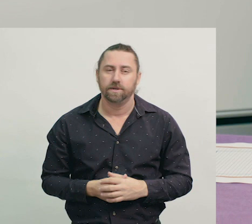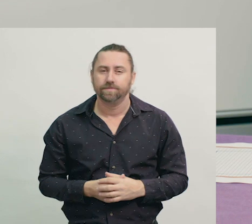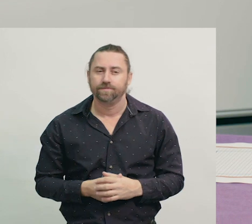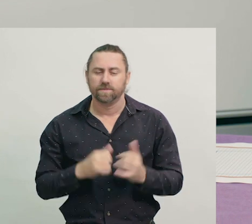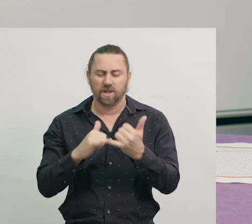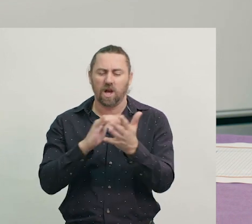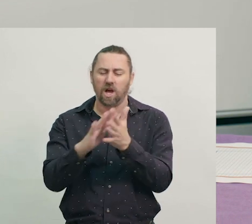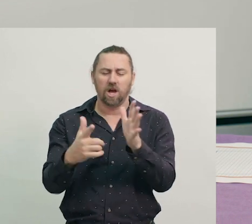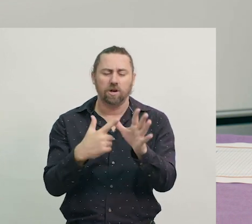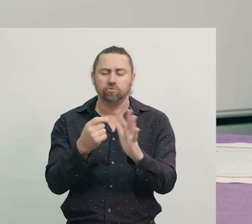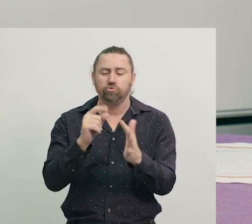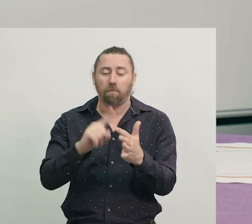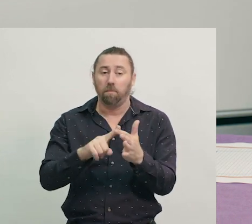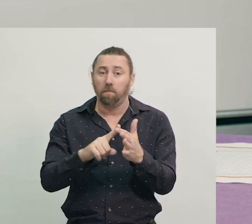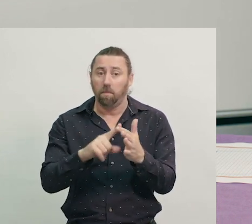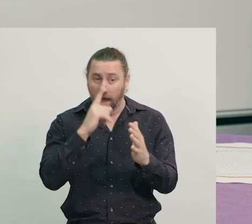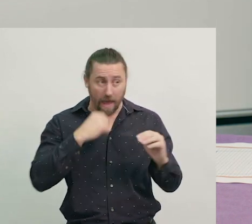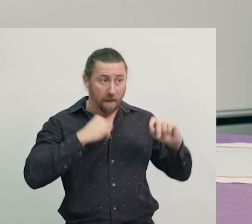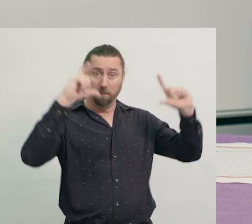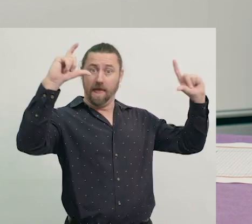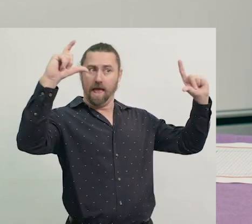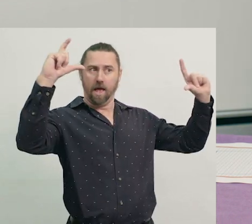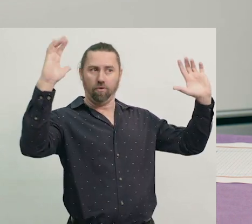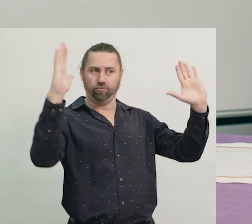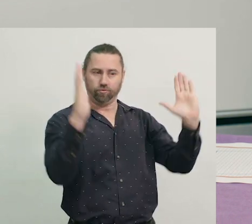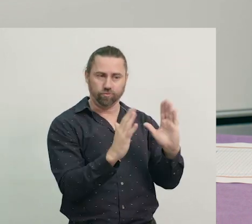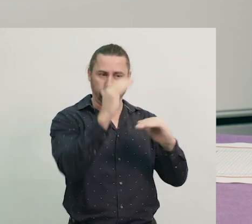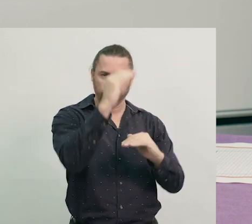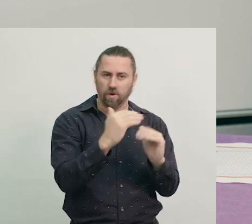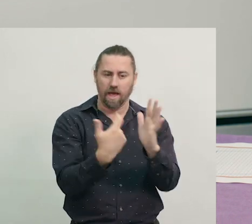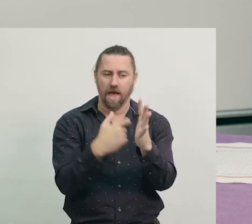Shapes can also be reduced in size. Let's look at reductions.